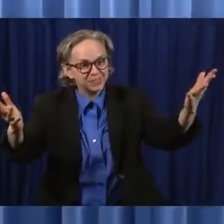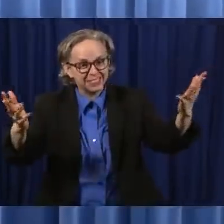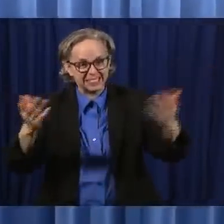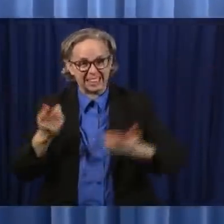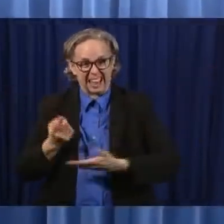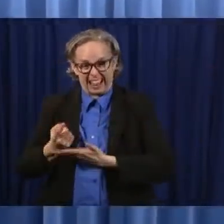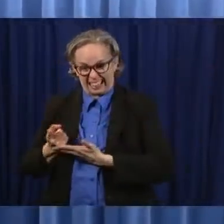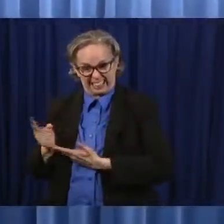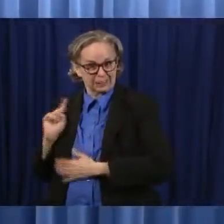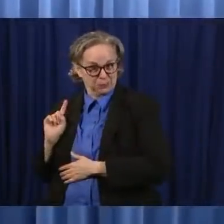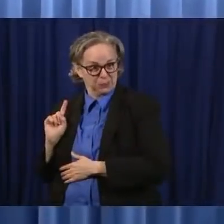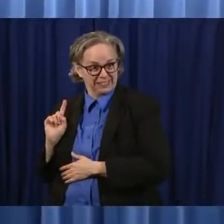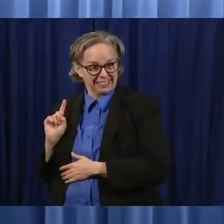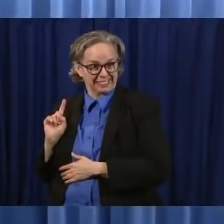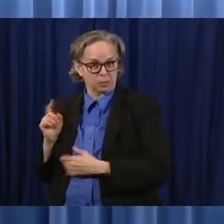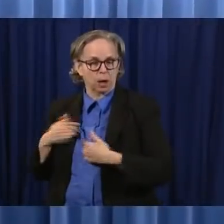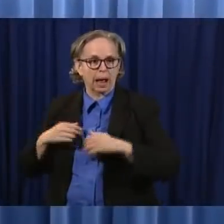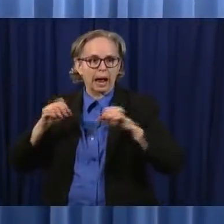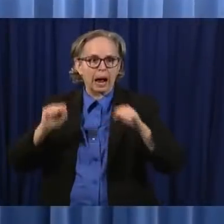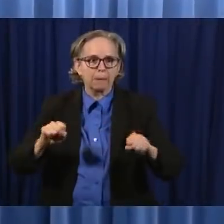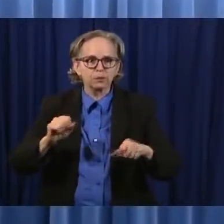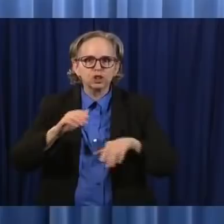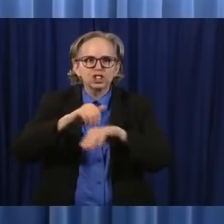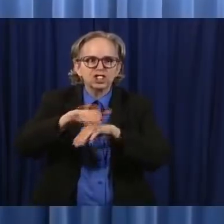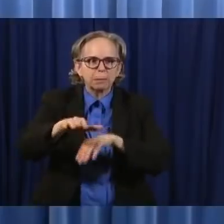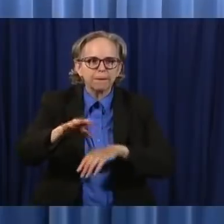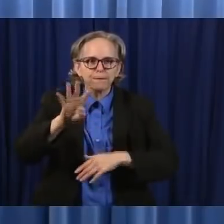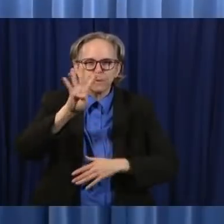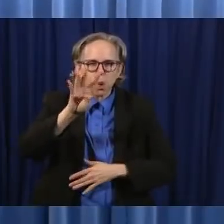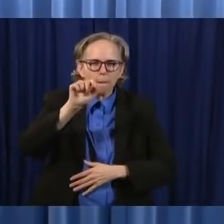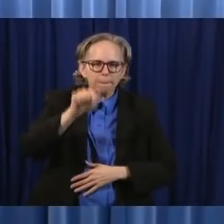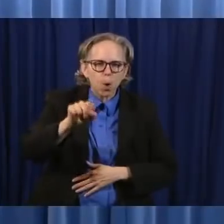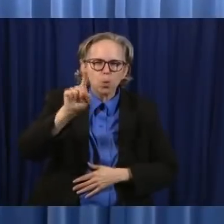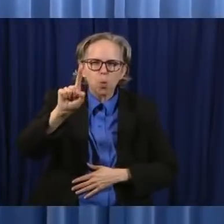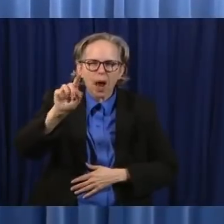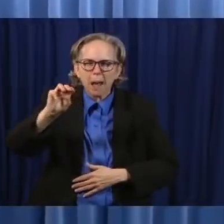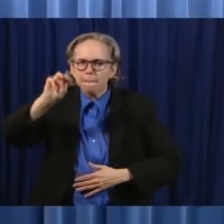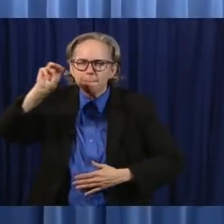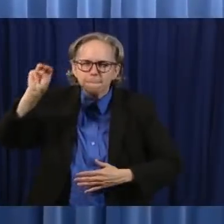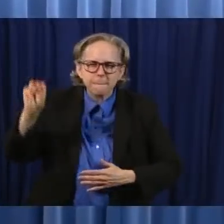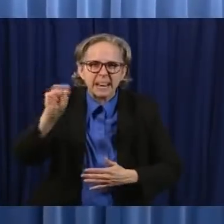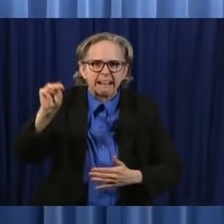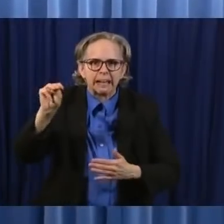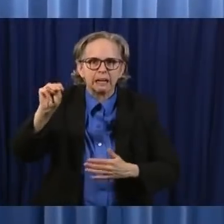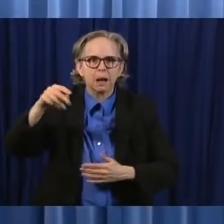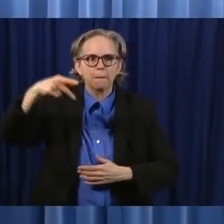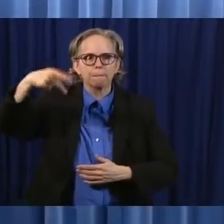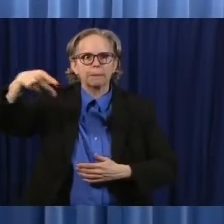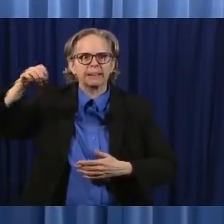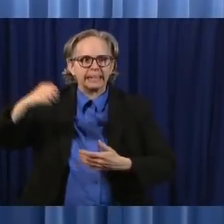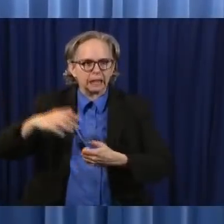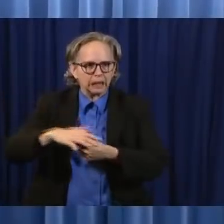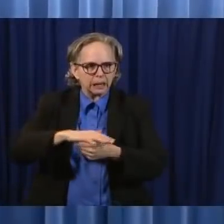OF THIS CRISIS HAD THE PERSONAL PROTECTIVE EQUIPMENT PP E THAT THEY NEED. I'M HAPPY TO REPORT TODAY THAT